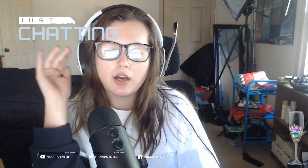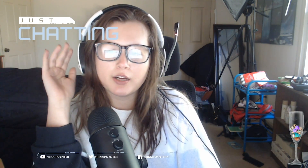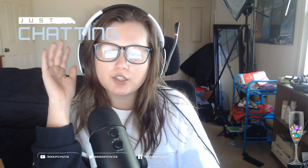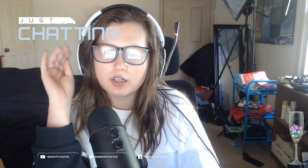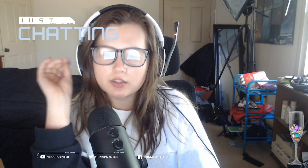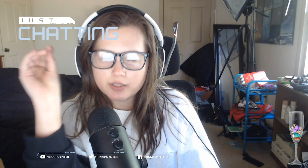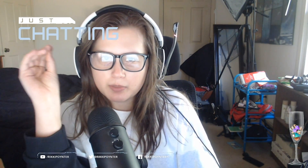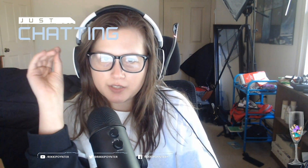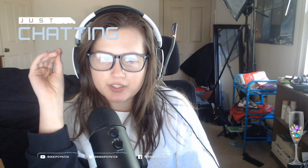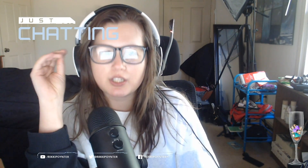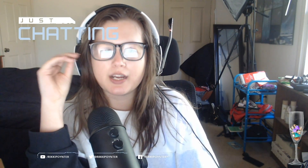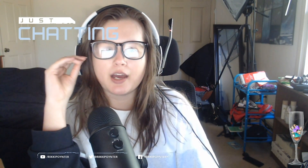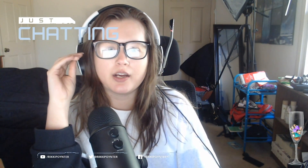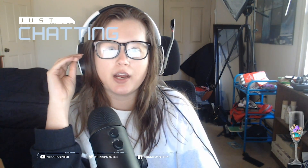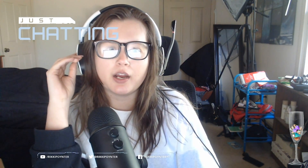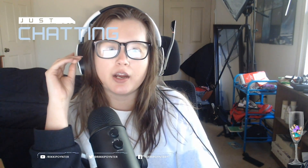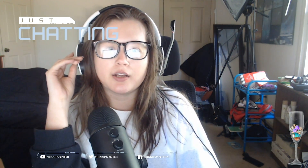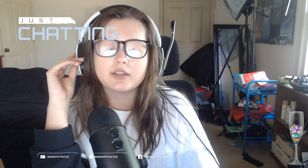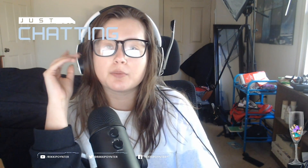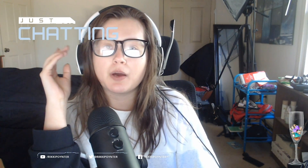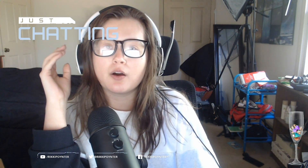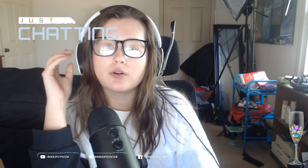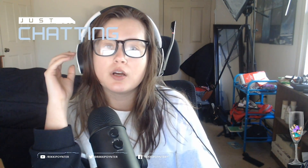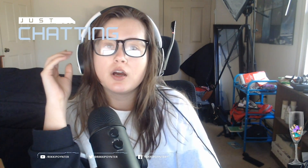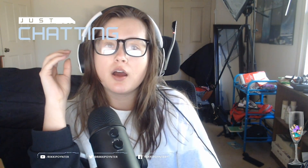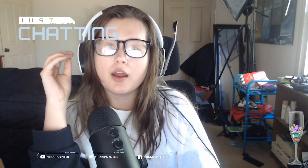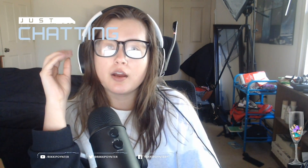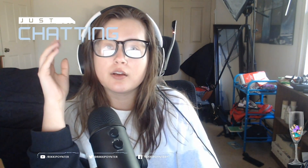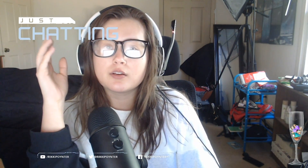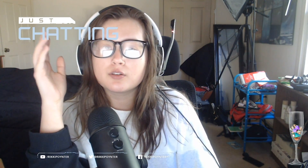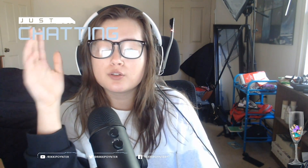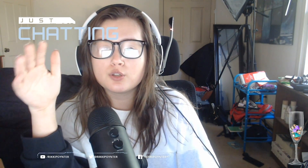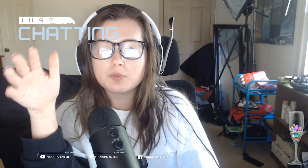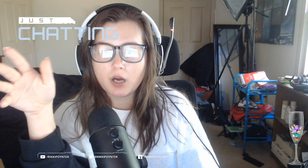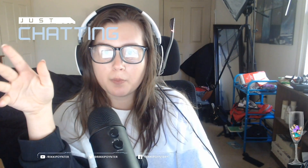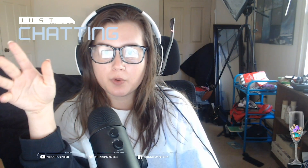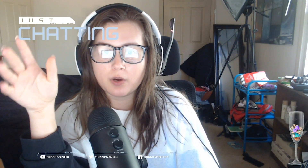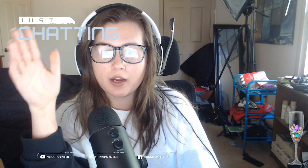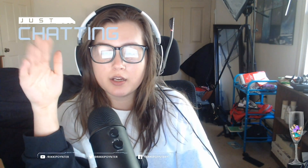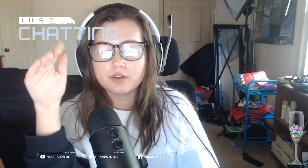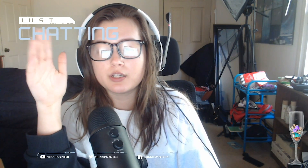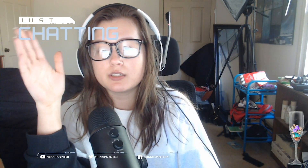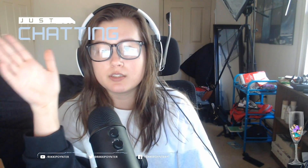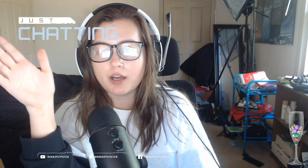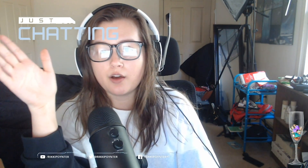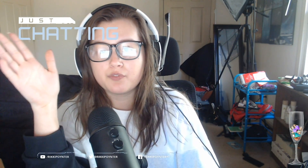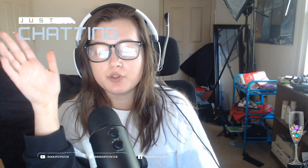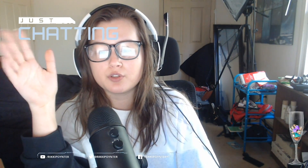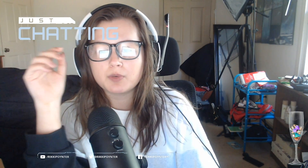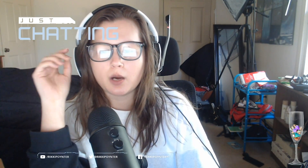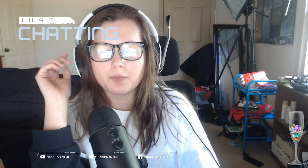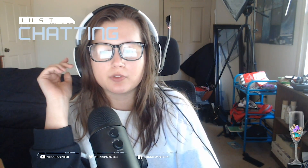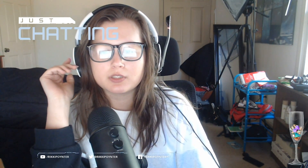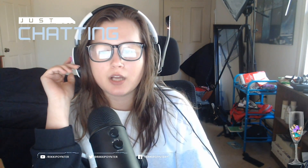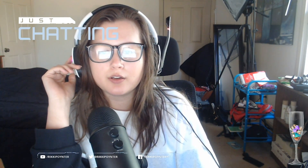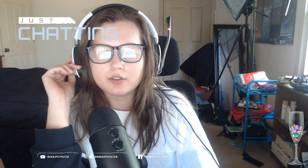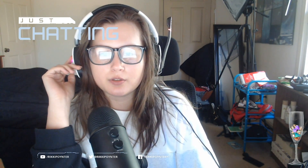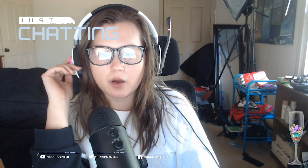I took a little bit of a look at it, and it's about a YouTube couple, a hearing/deaf YouTube couple, Sign Duo.